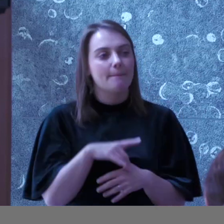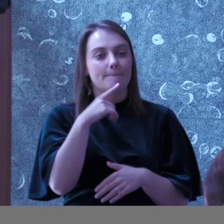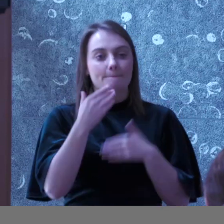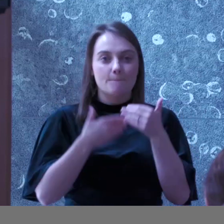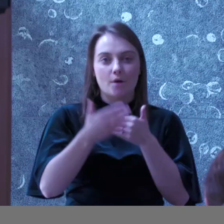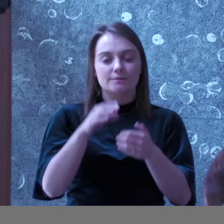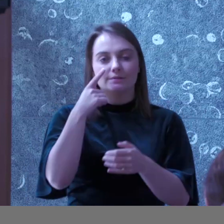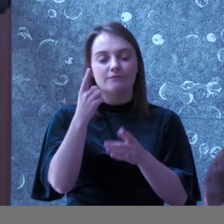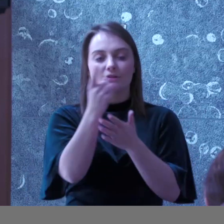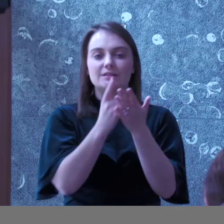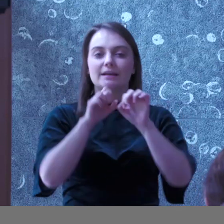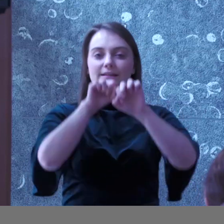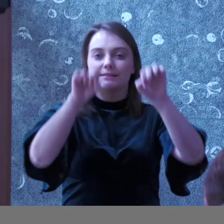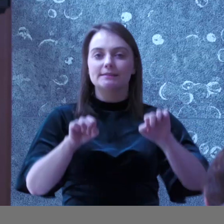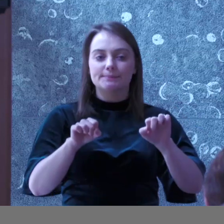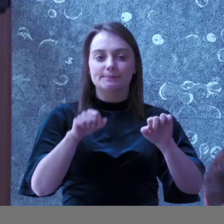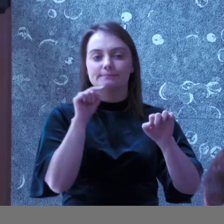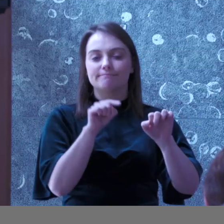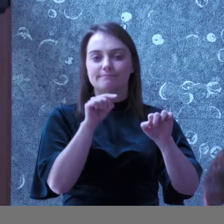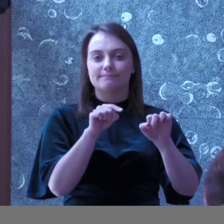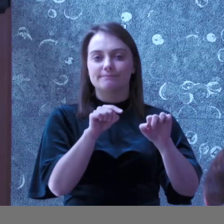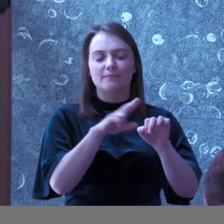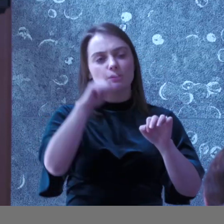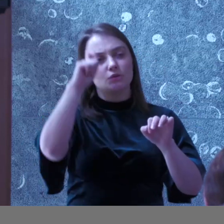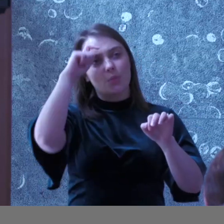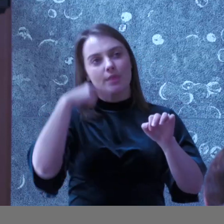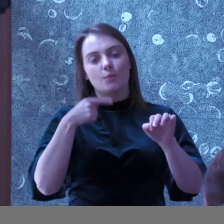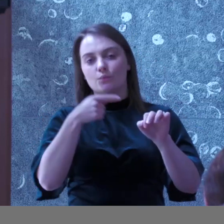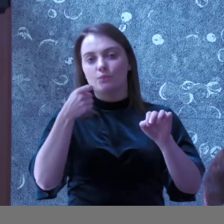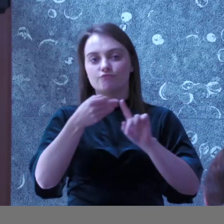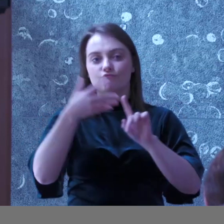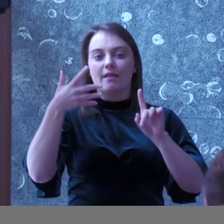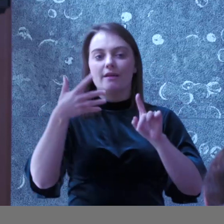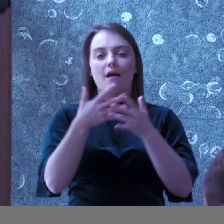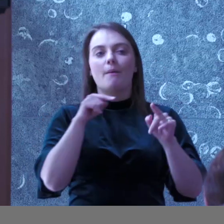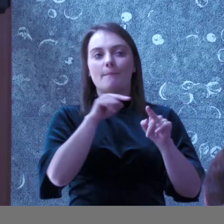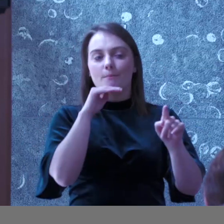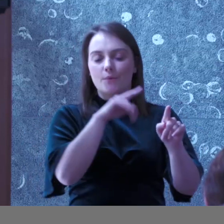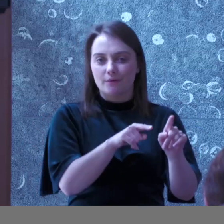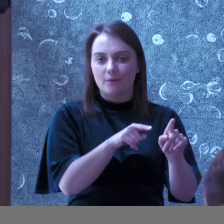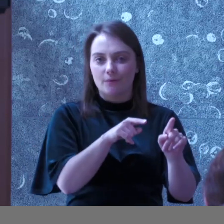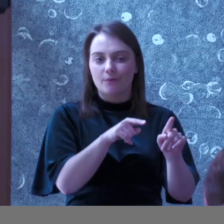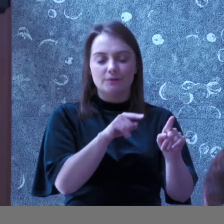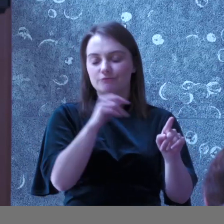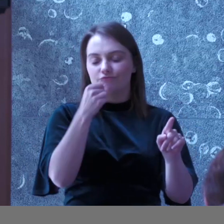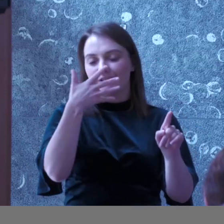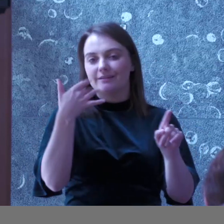design systems, I don't think we realise how important they are. I heard someone say recently